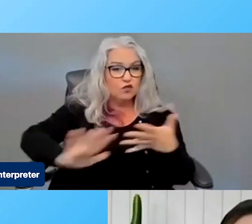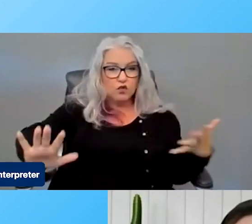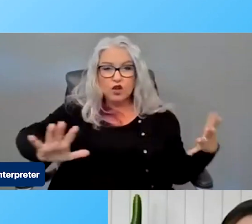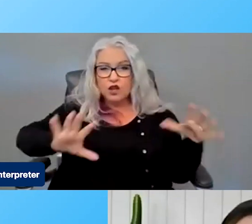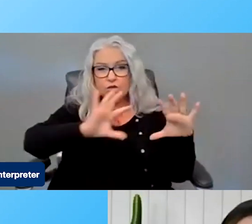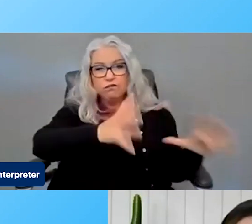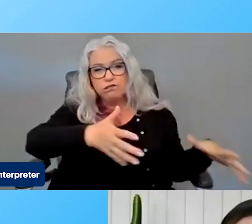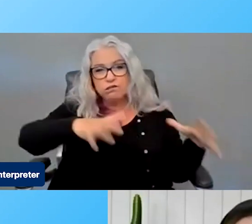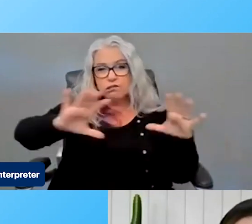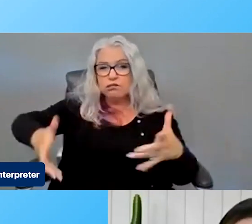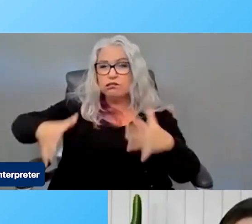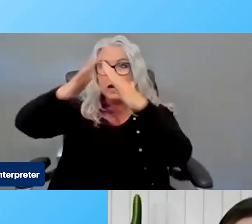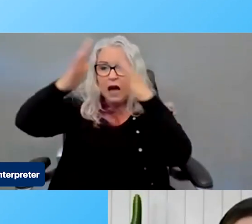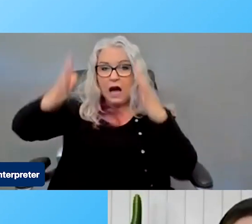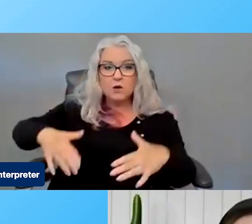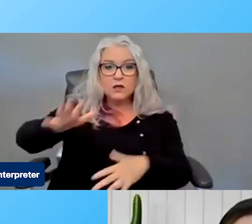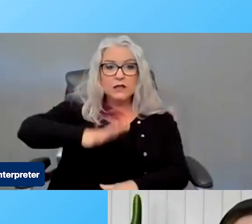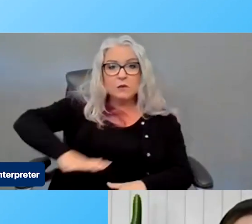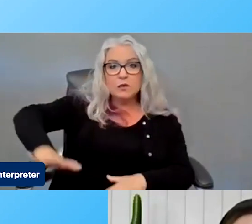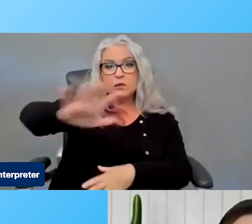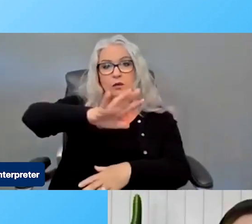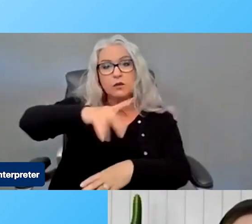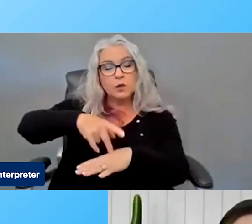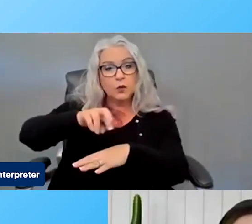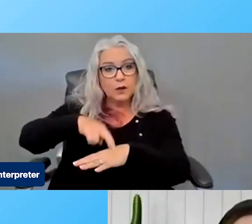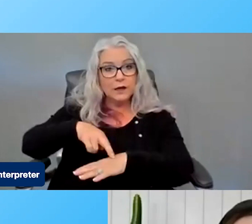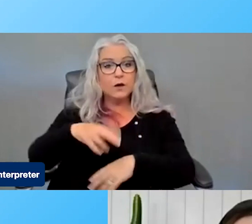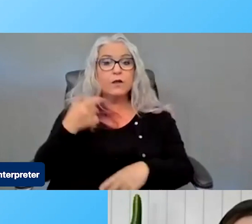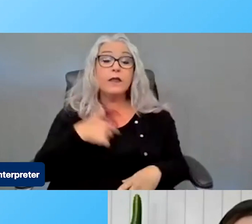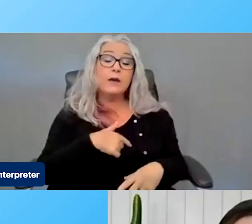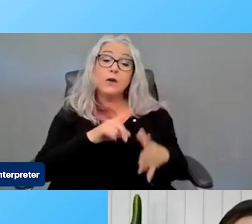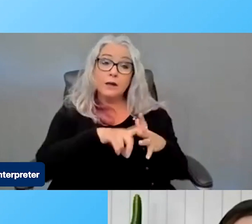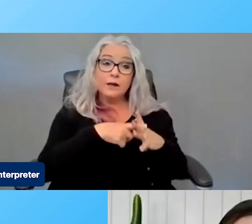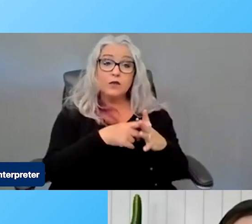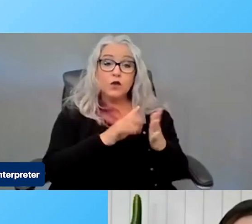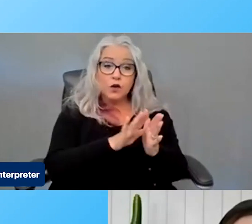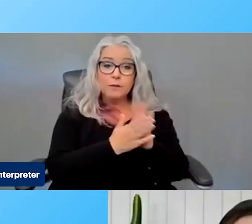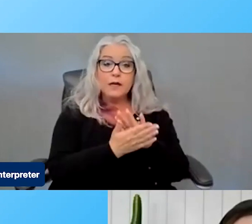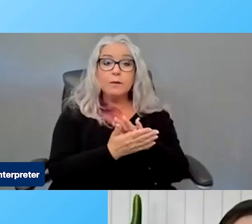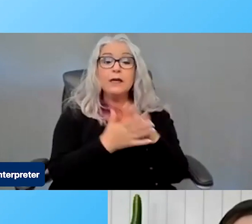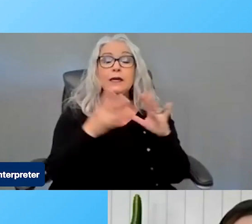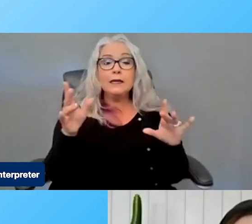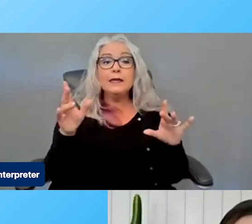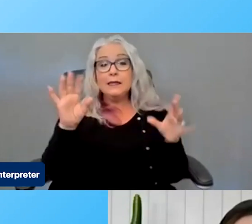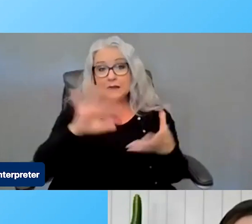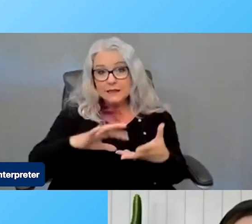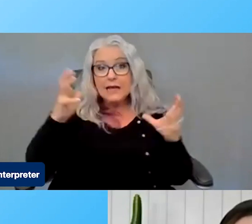part of the housing stock in Puerto Rico that we became disaster legal aid responders.